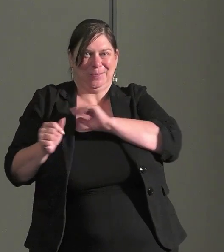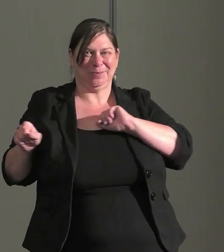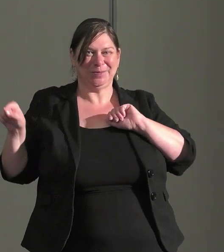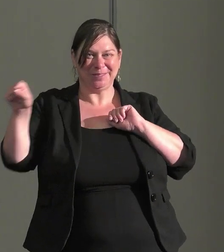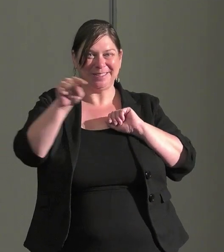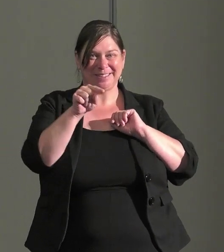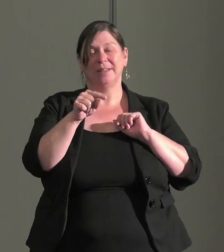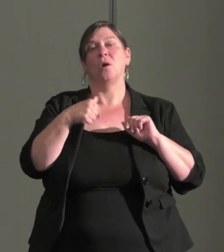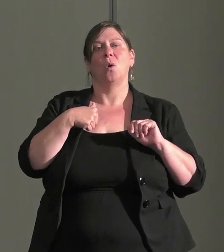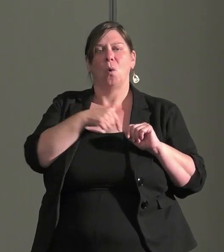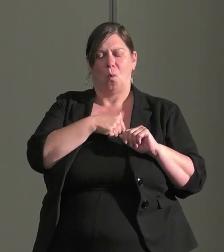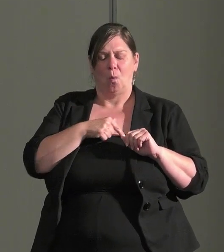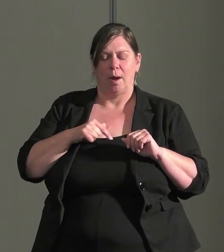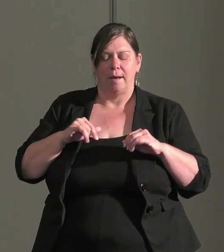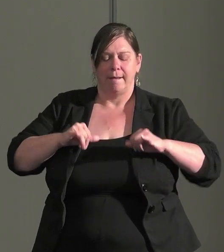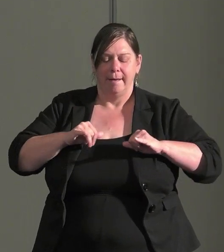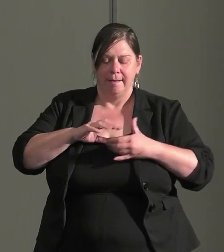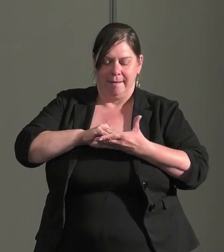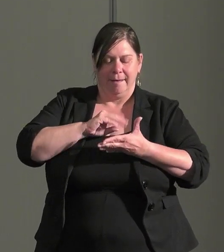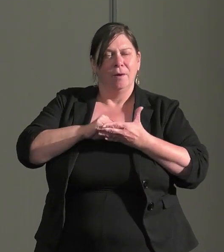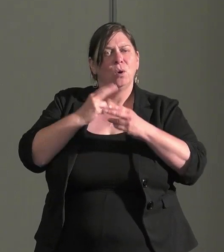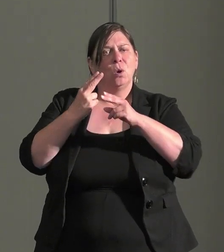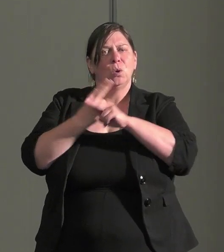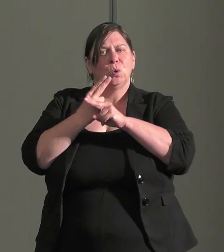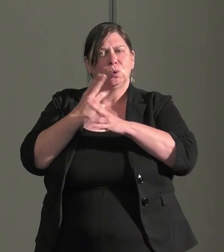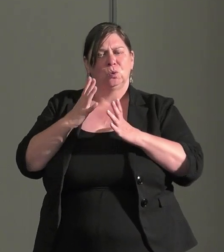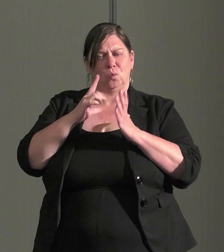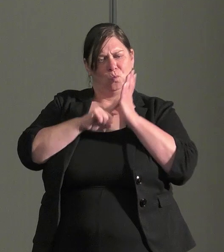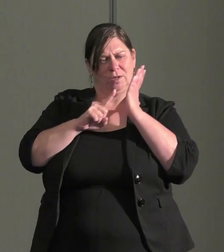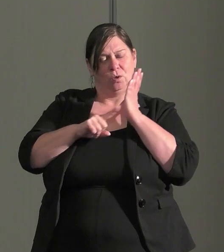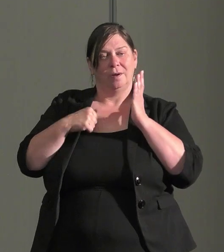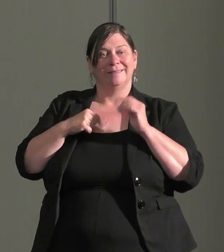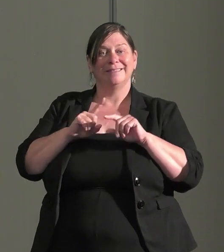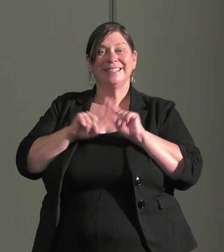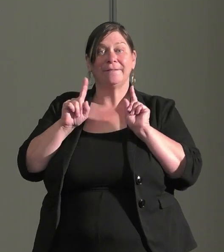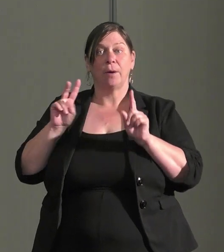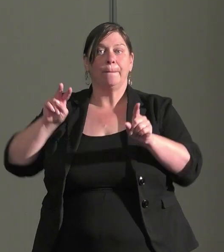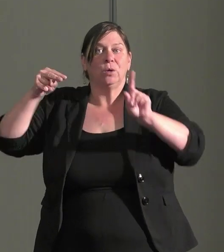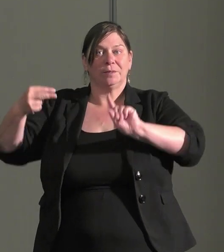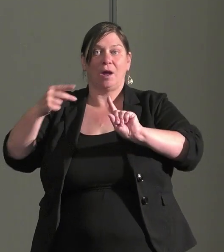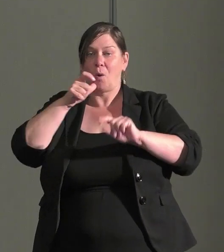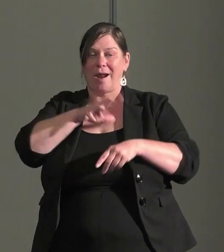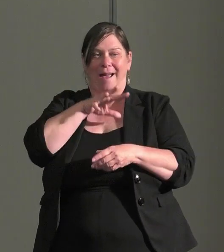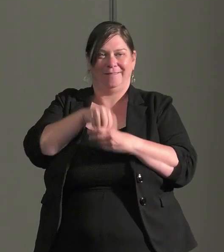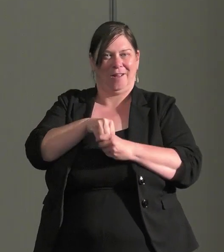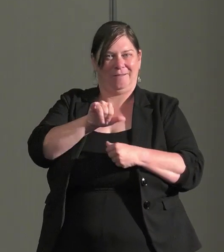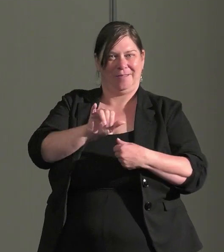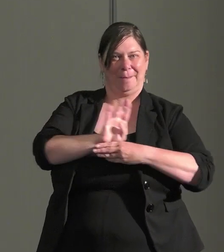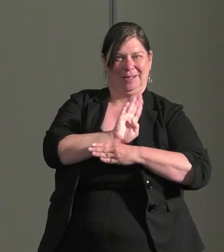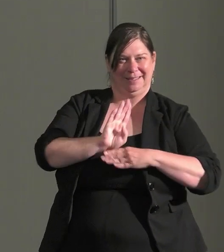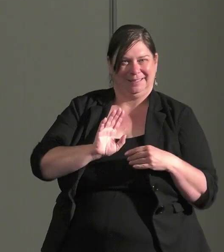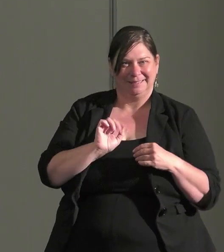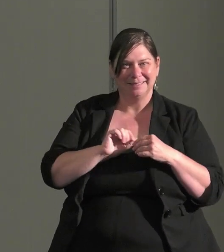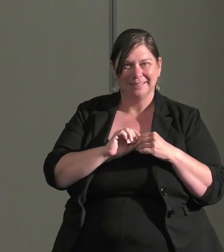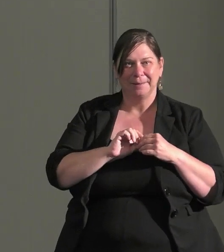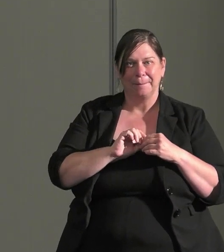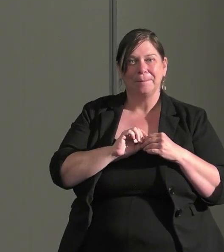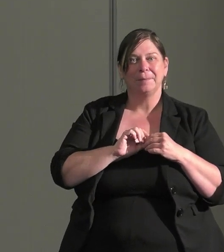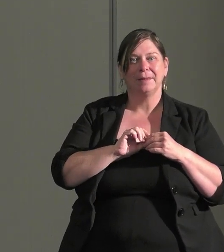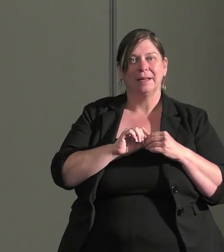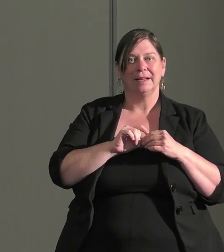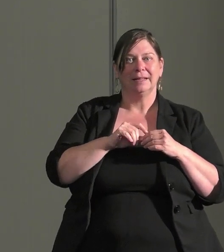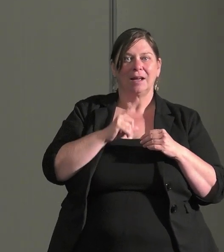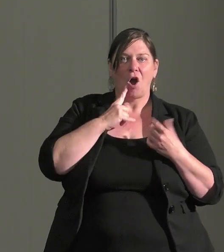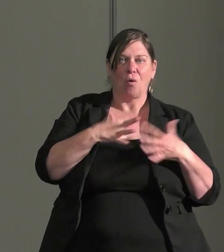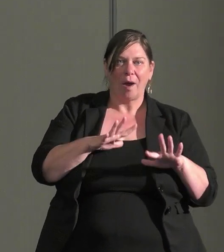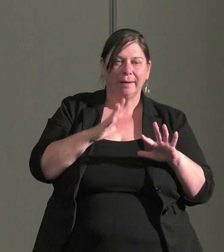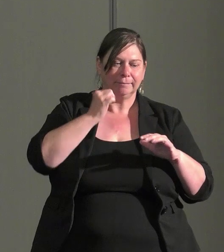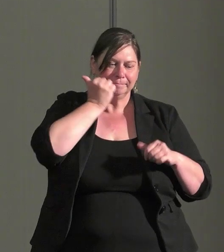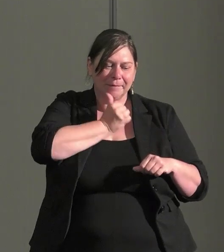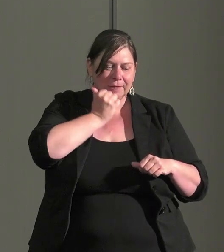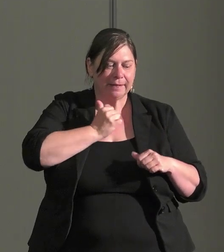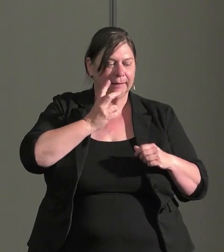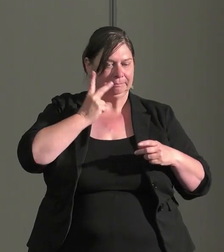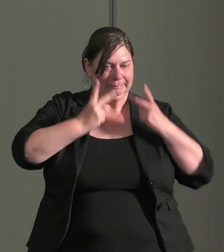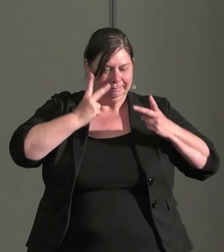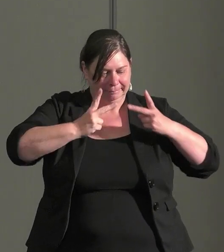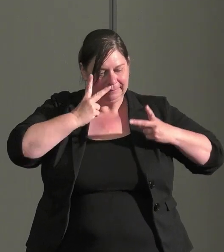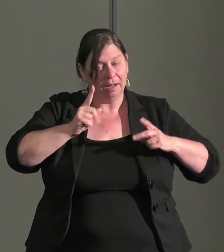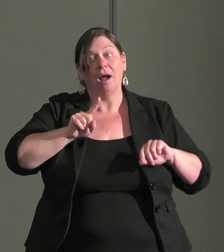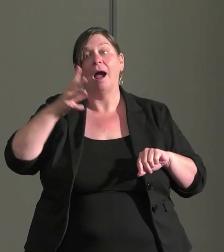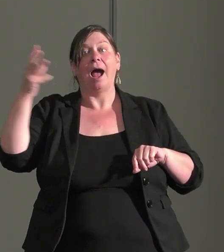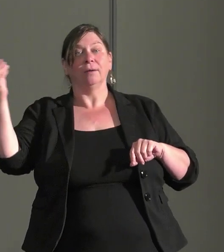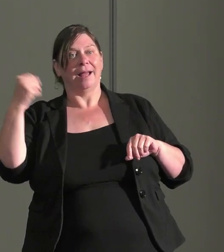learned we get different perspectives from people that aren't embedded in this stuff every day.